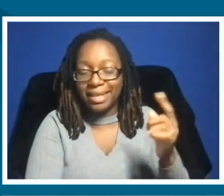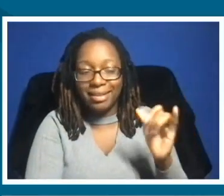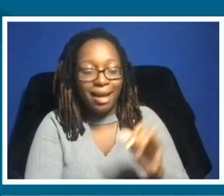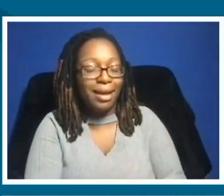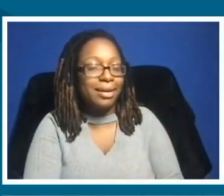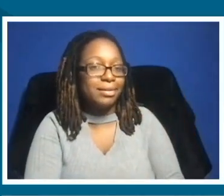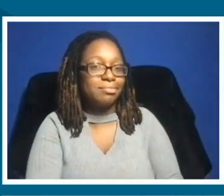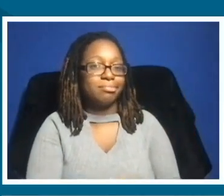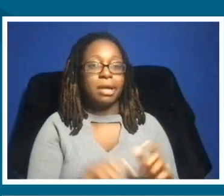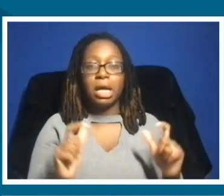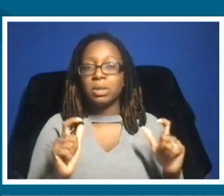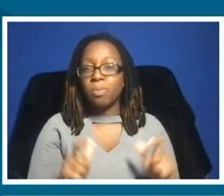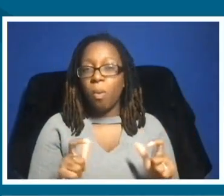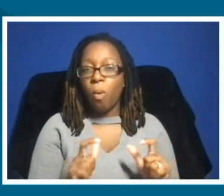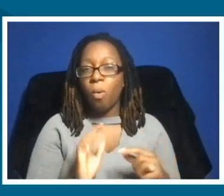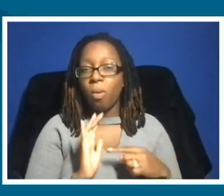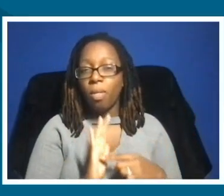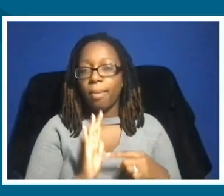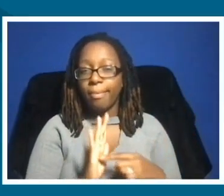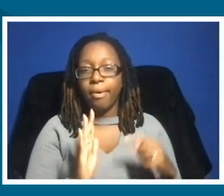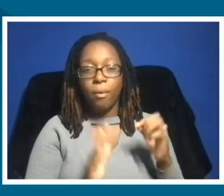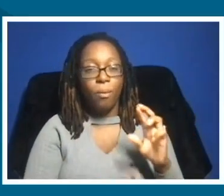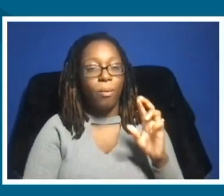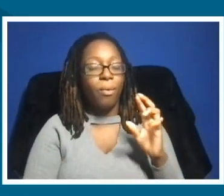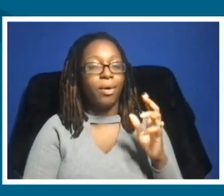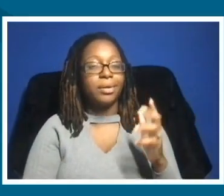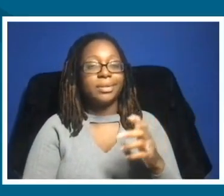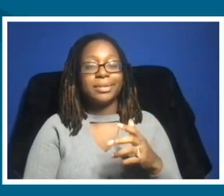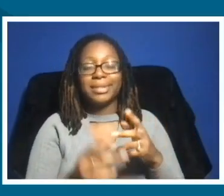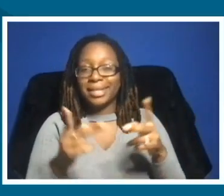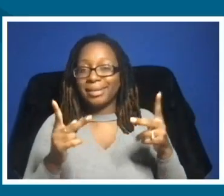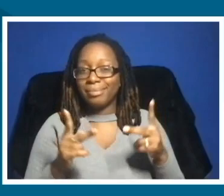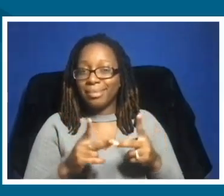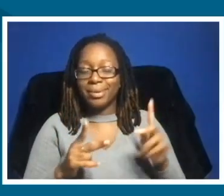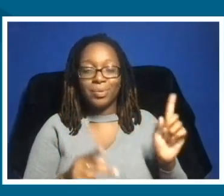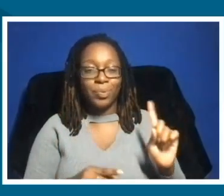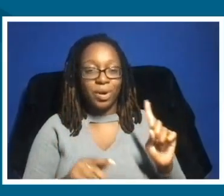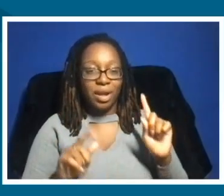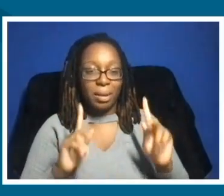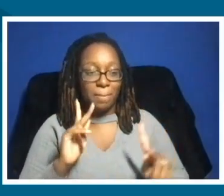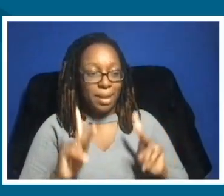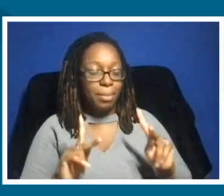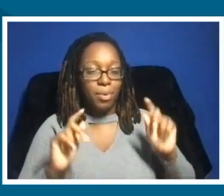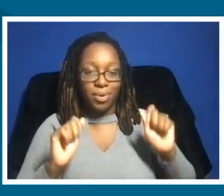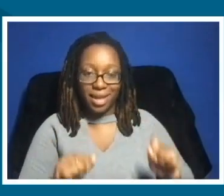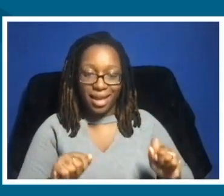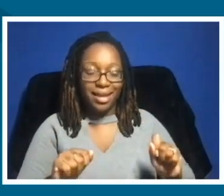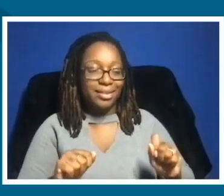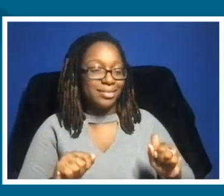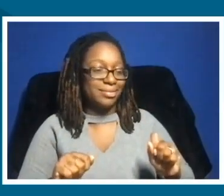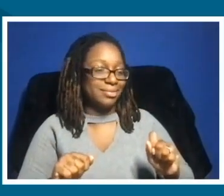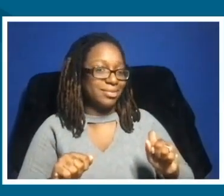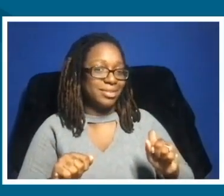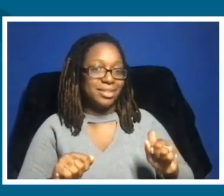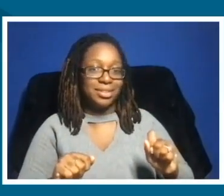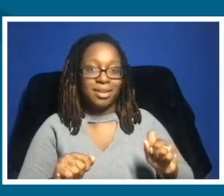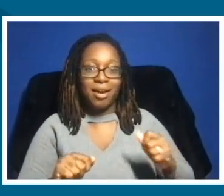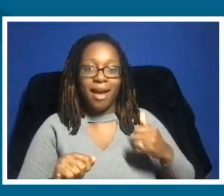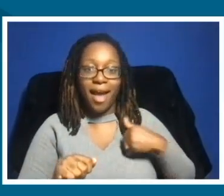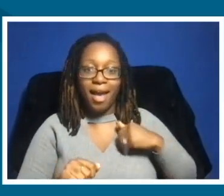or um or you know places for people to um provide